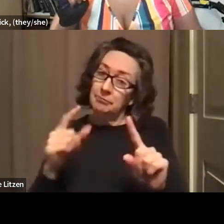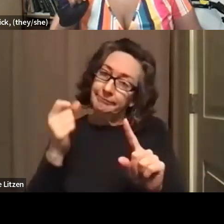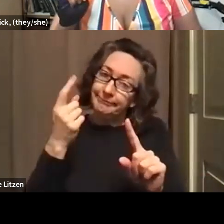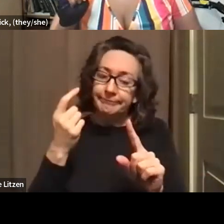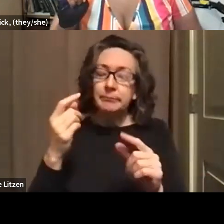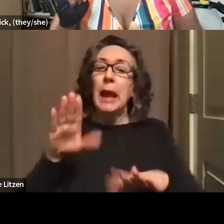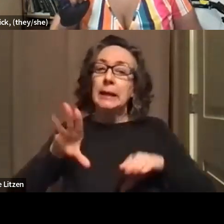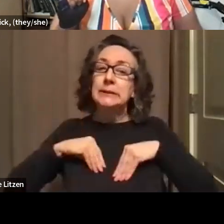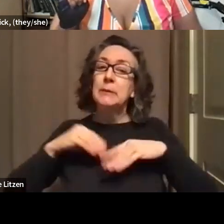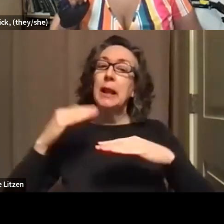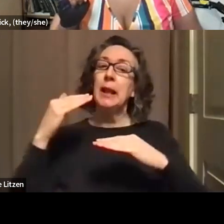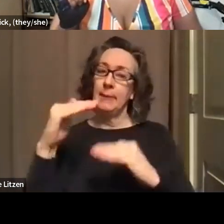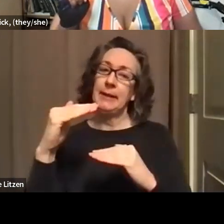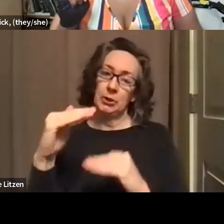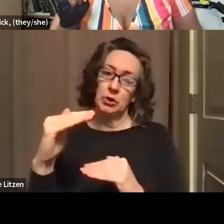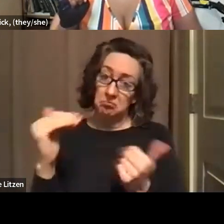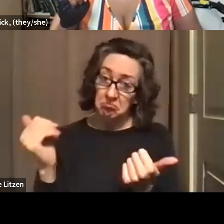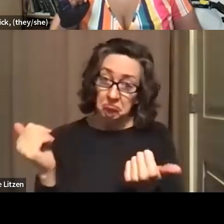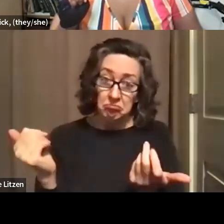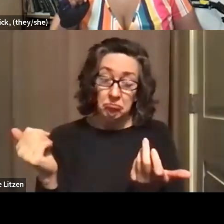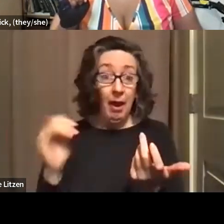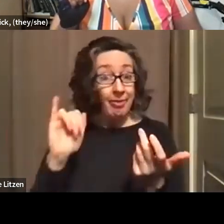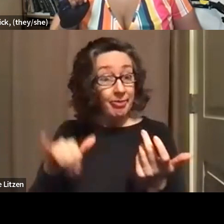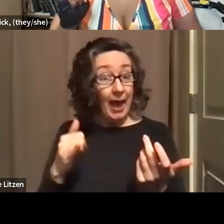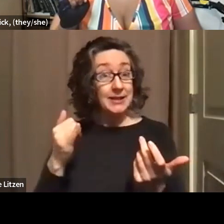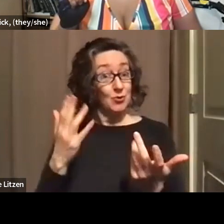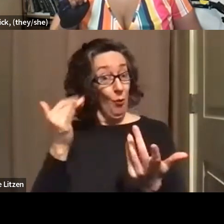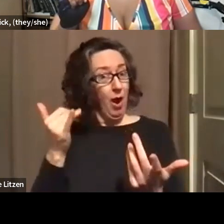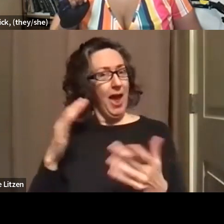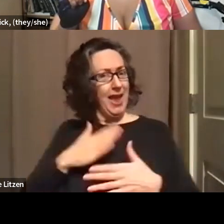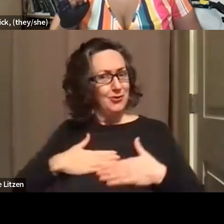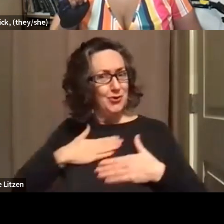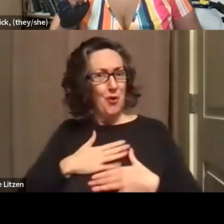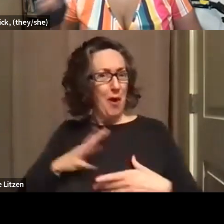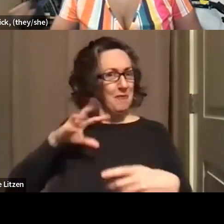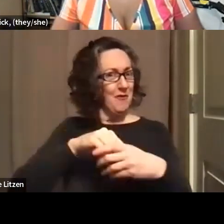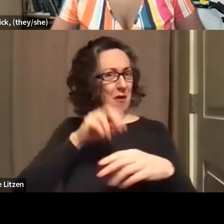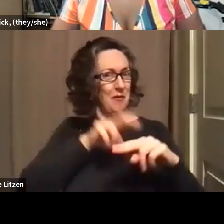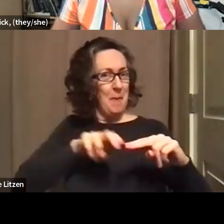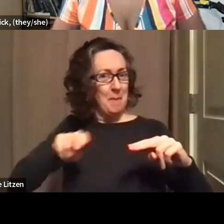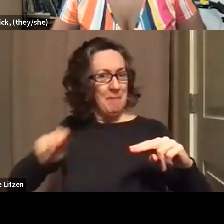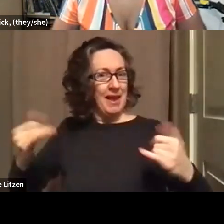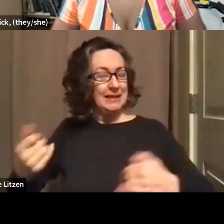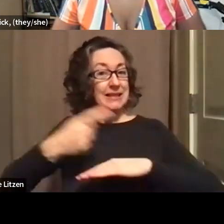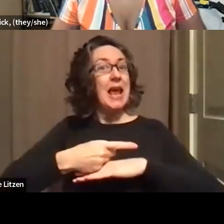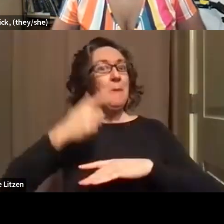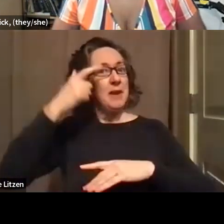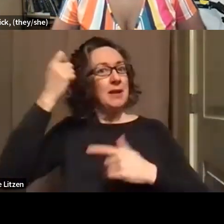And that's why I really enjoy being here on this panel because I think we will discover